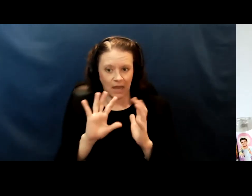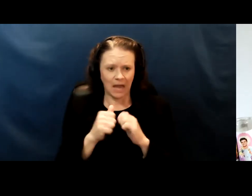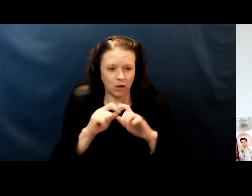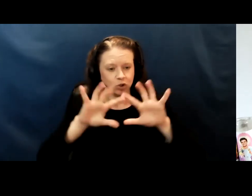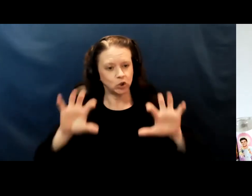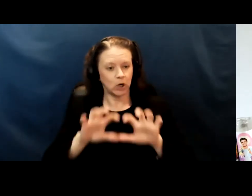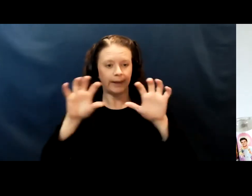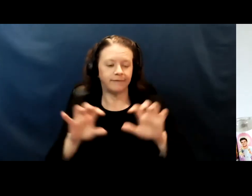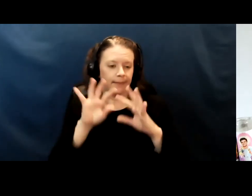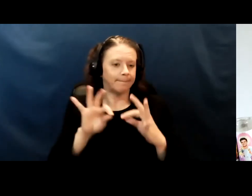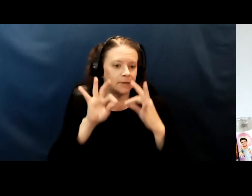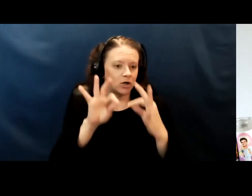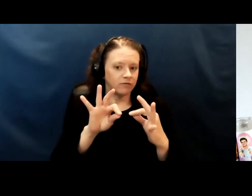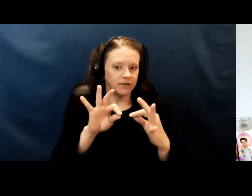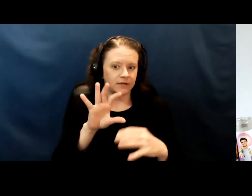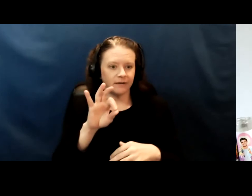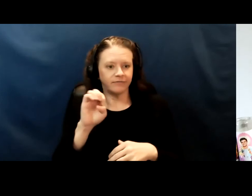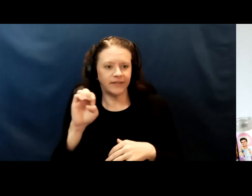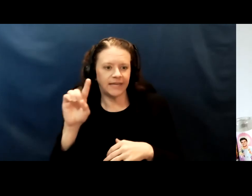the perfect tweet, and things like that.